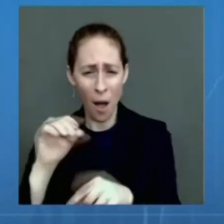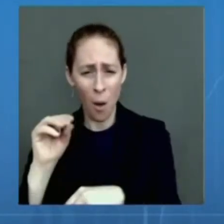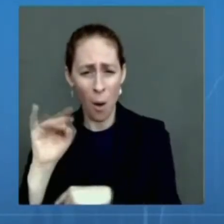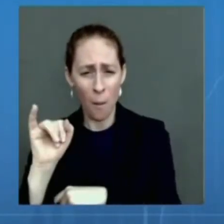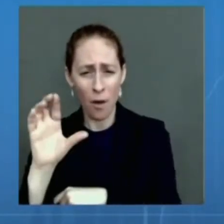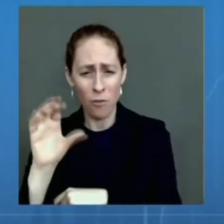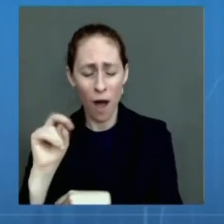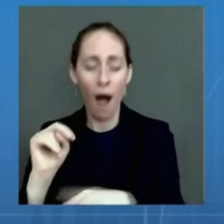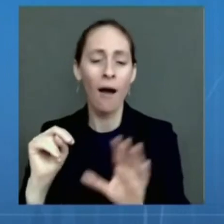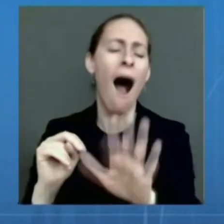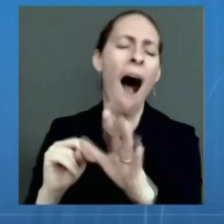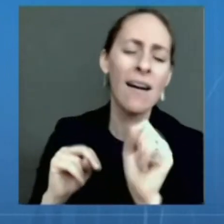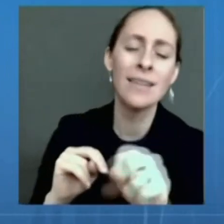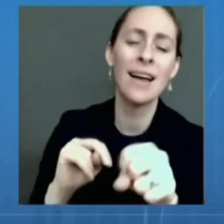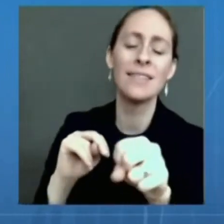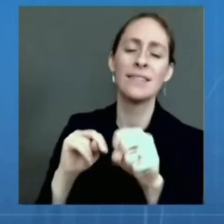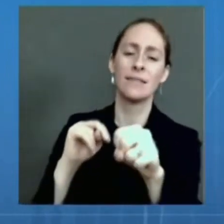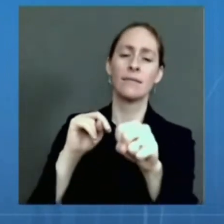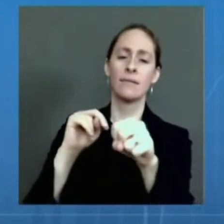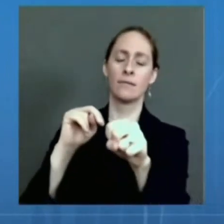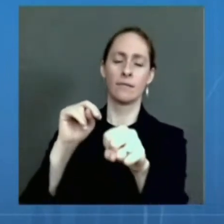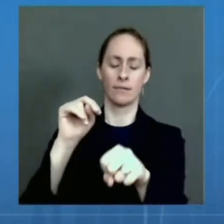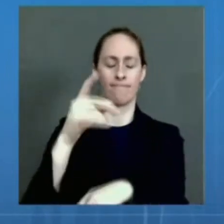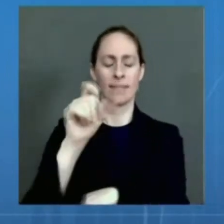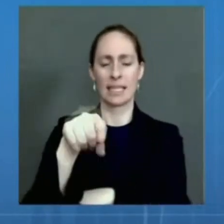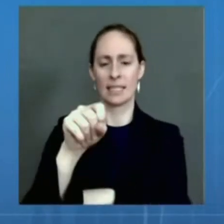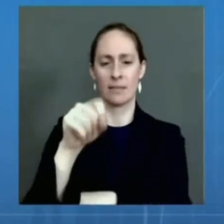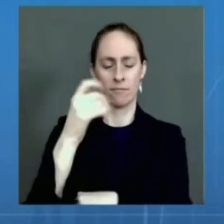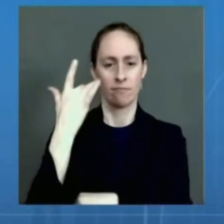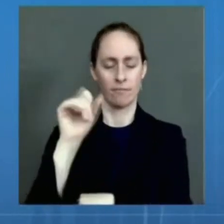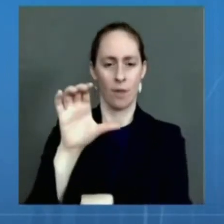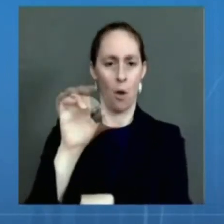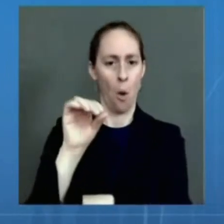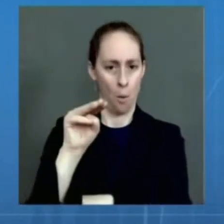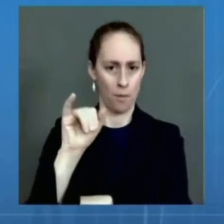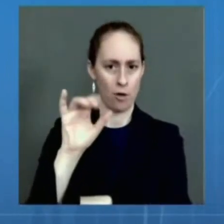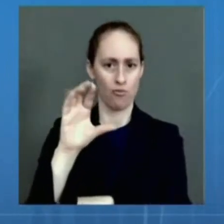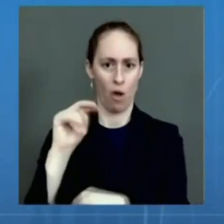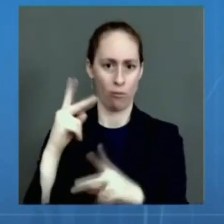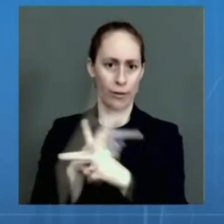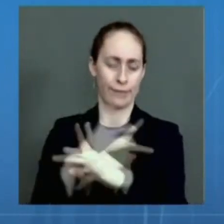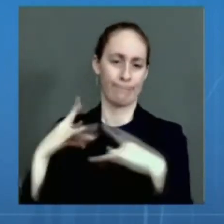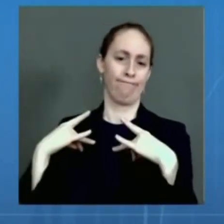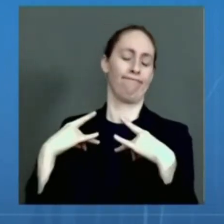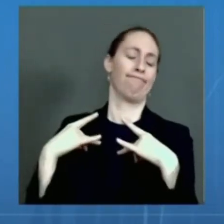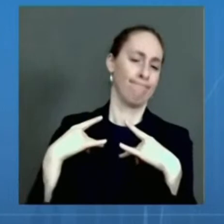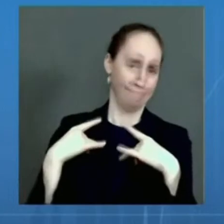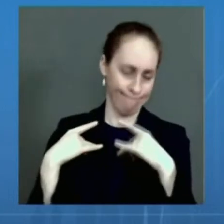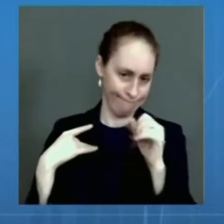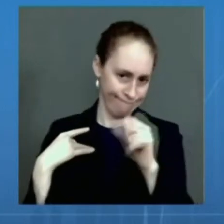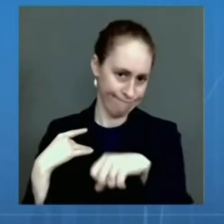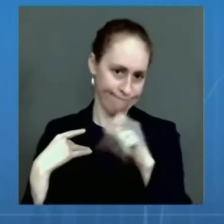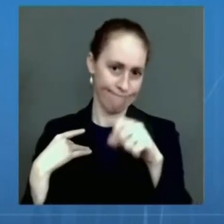OMICRON IS MORE TRANCE MISSABLE EVERYTHING WE KNOW ABOUT IT FROM WHAT WE'RE SEEING NOT ONLY IN SOUTH AFRICA BUT ITS